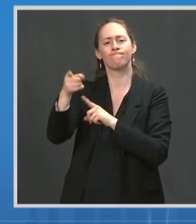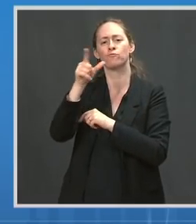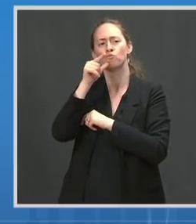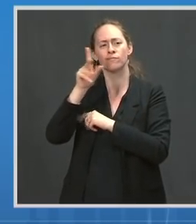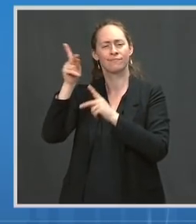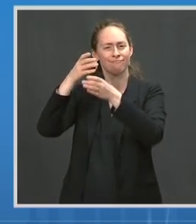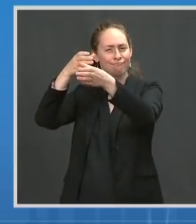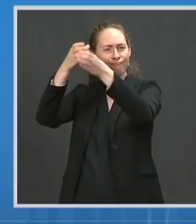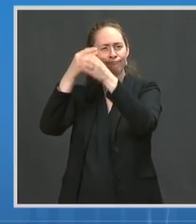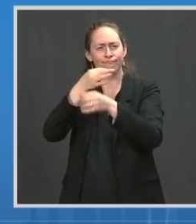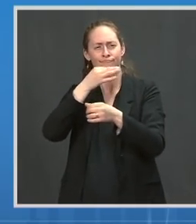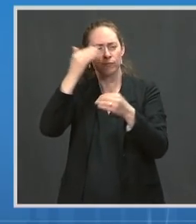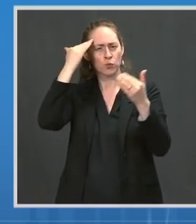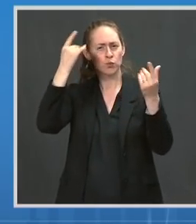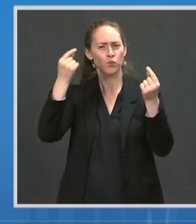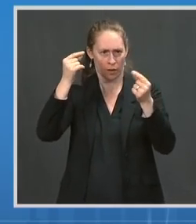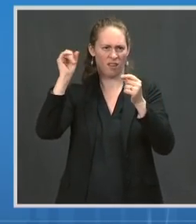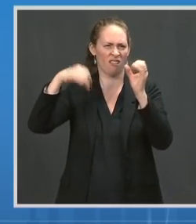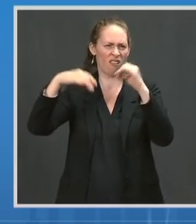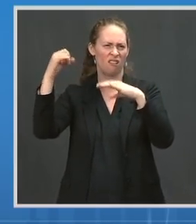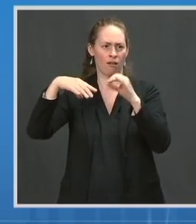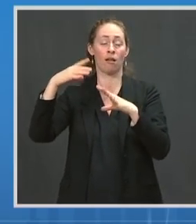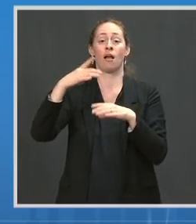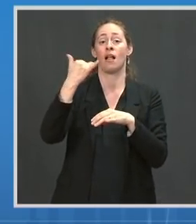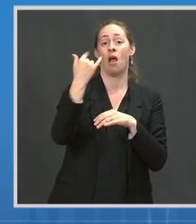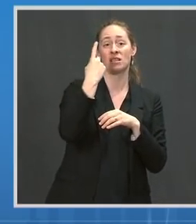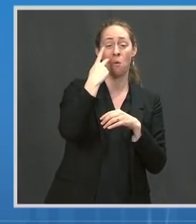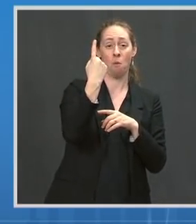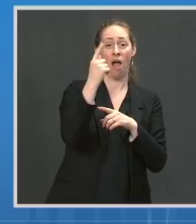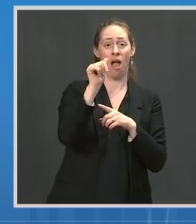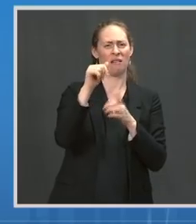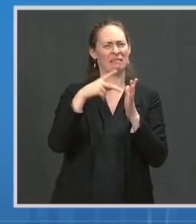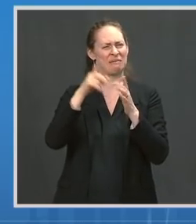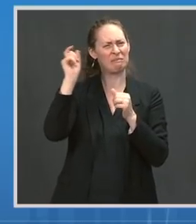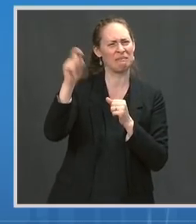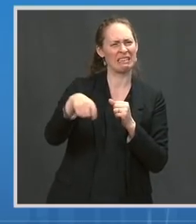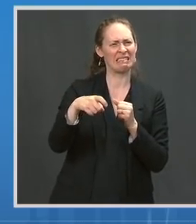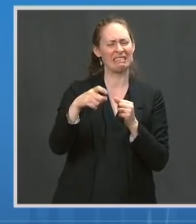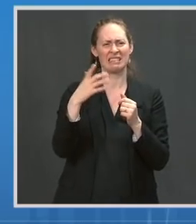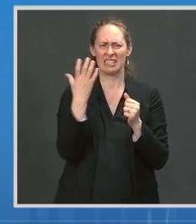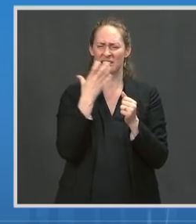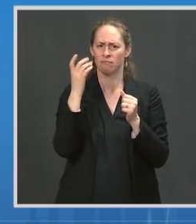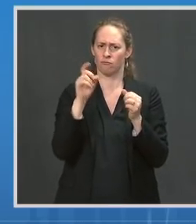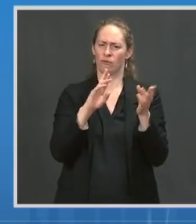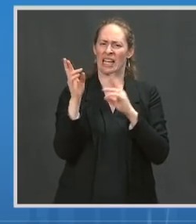is a very strong recommendation based on good data, but you're going to see others,